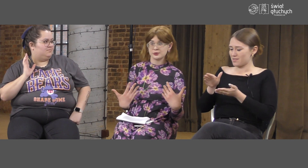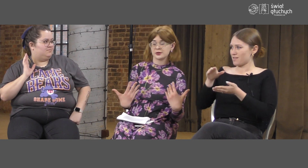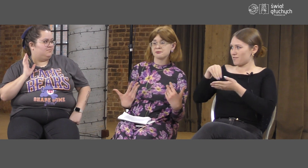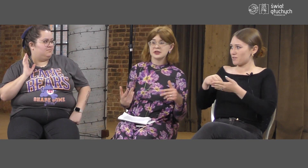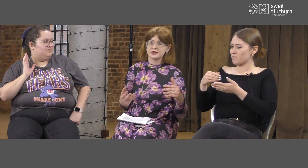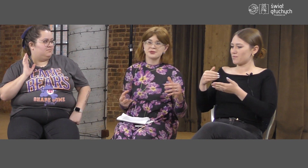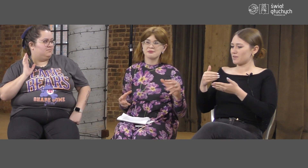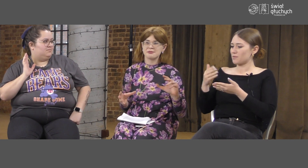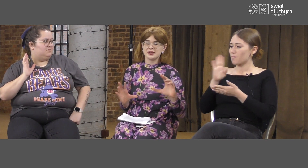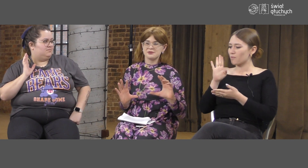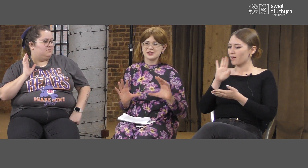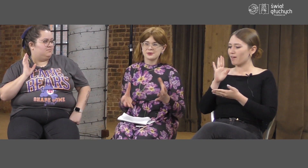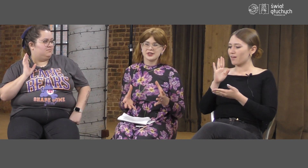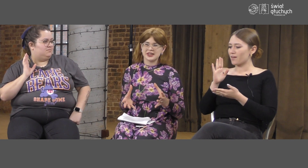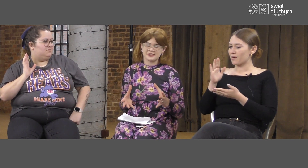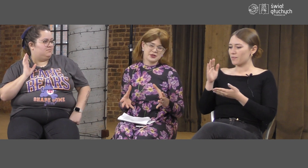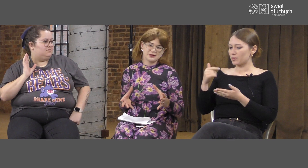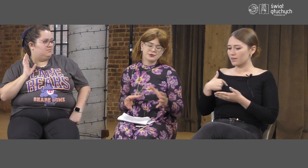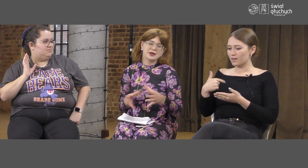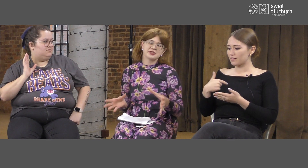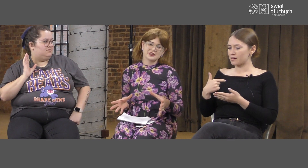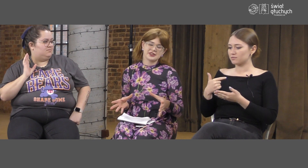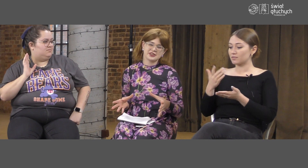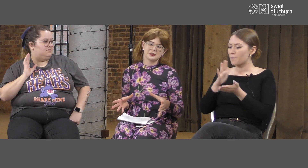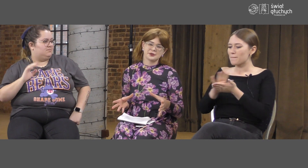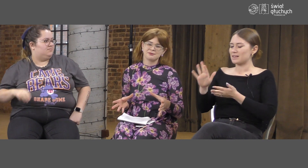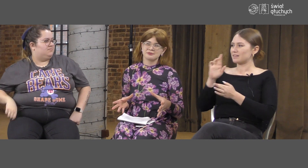so that I would speak without that accent."